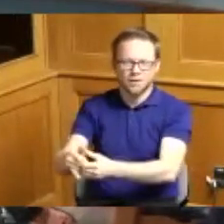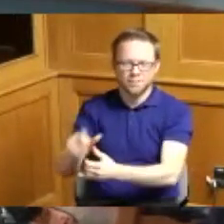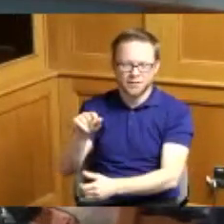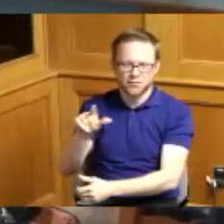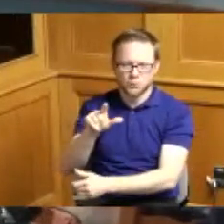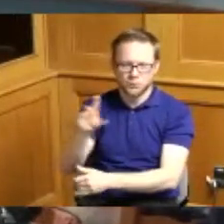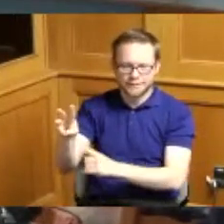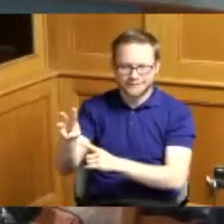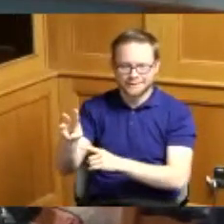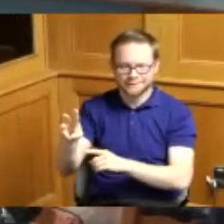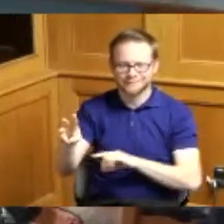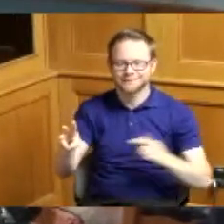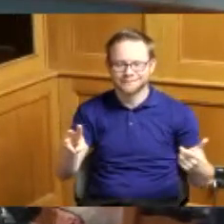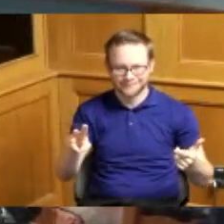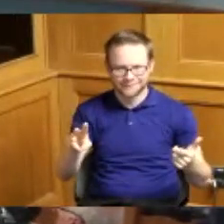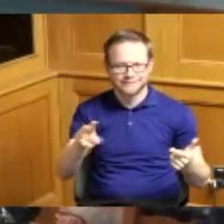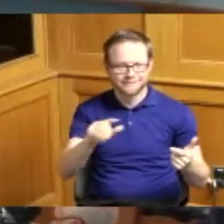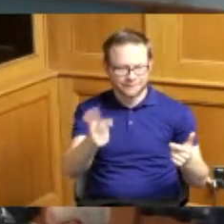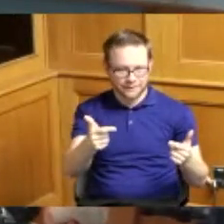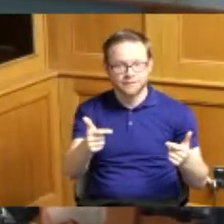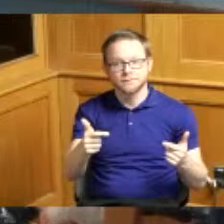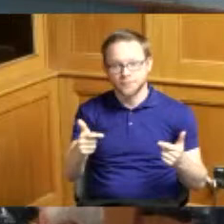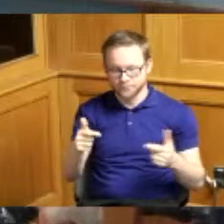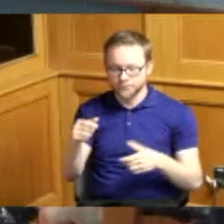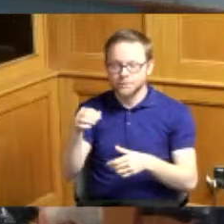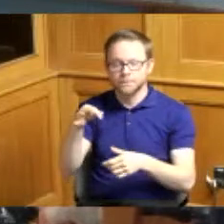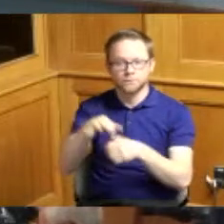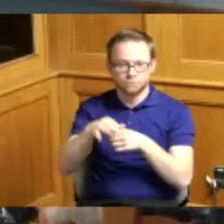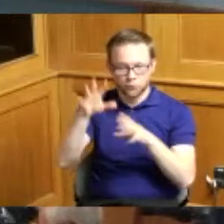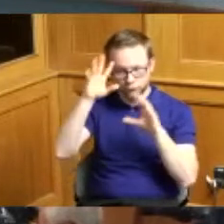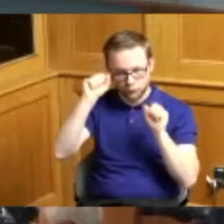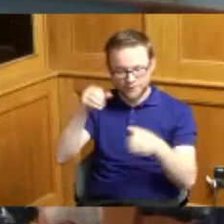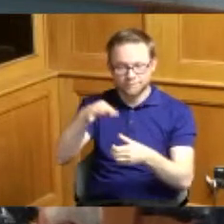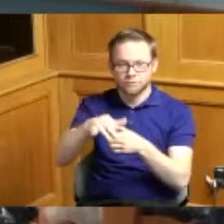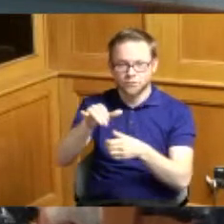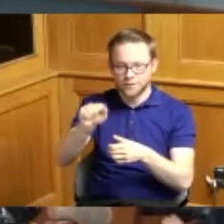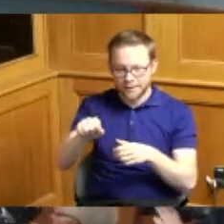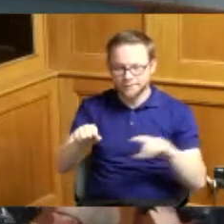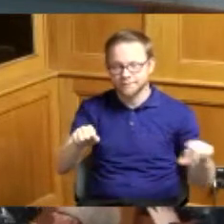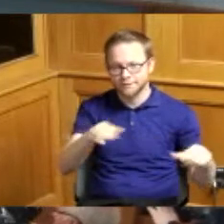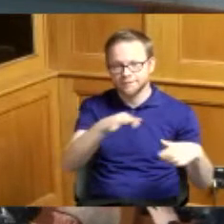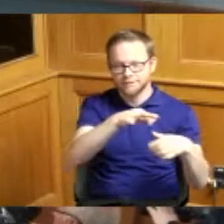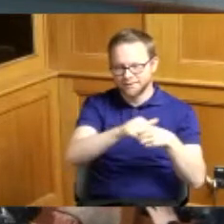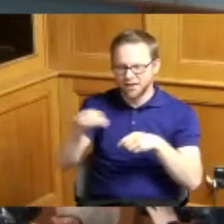Summerow Dumas yes Commissioner Driehaus yes Commissioner Reece abstention thank you so much